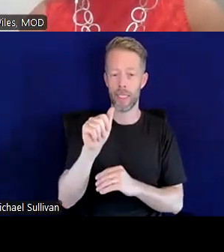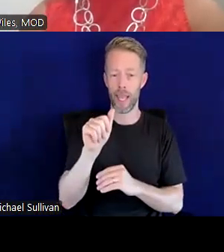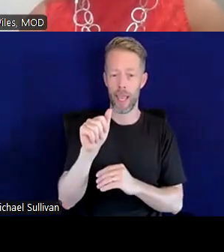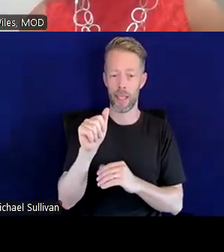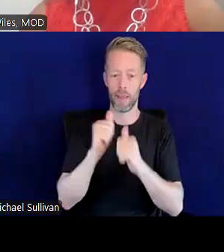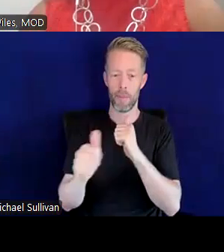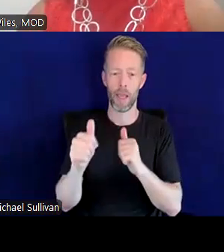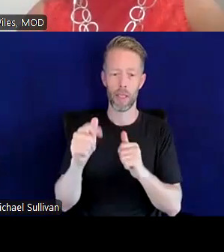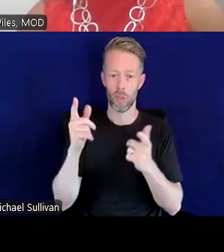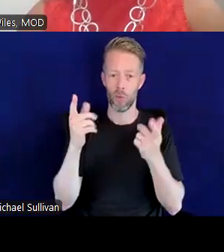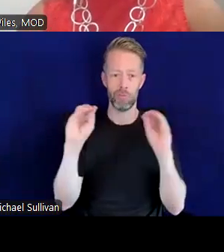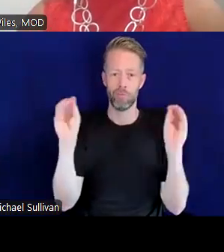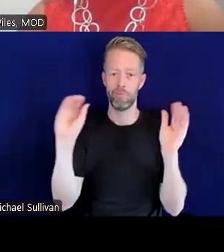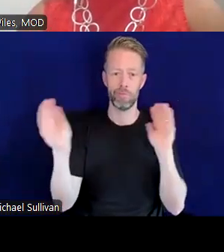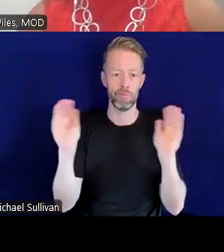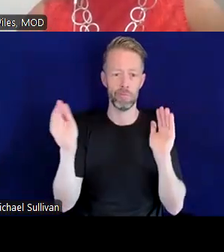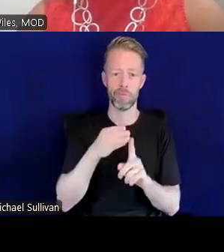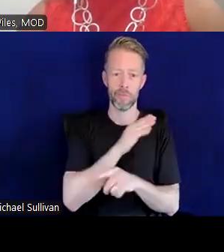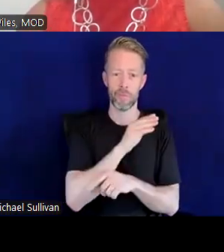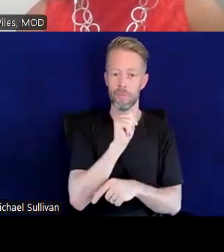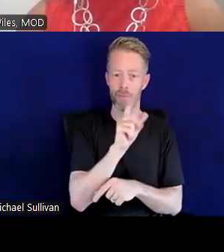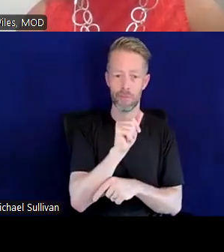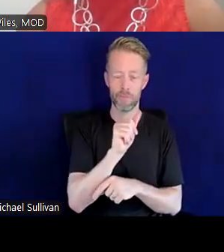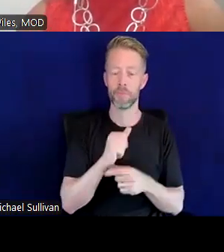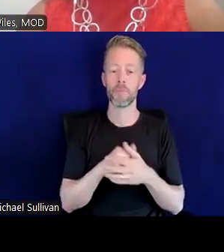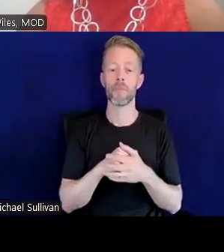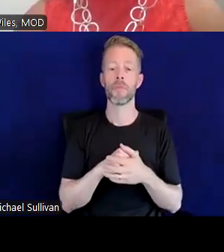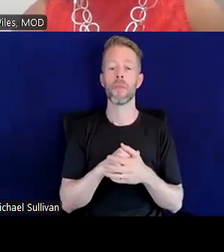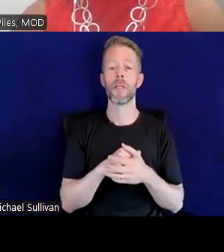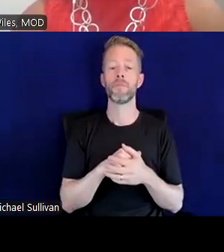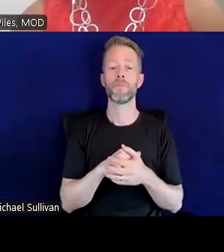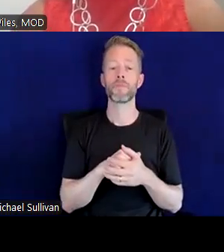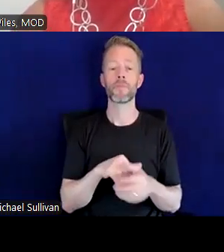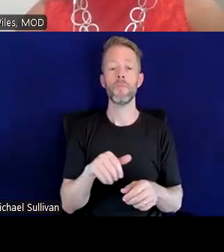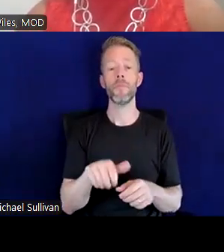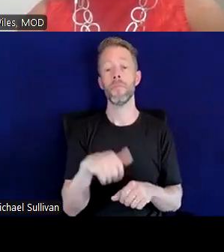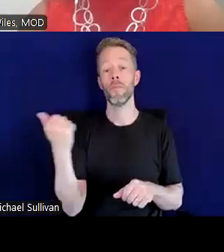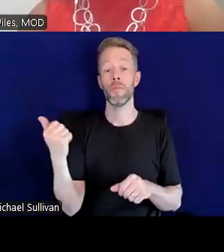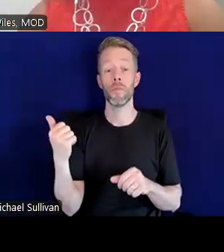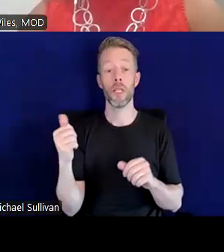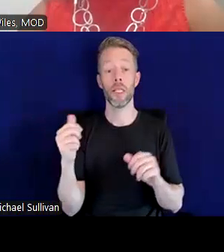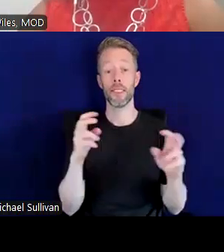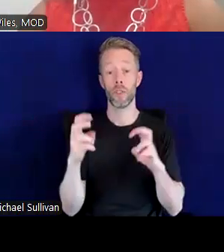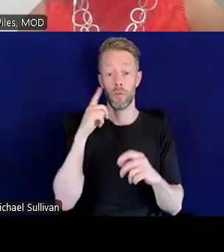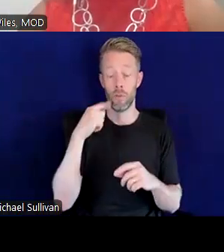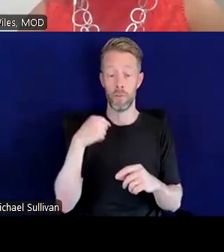it's a little hard to compare to what it might have been before. The other issue for